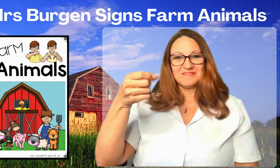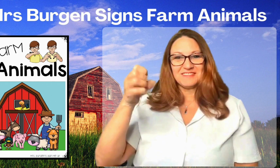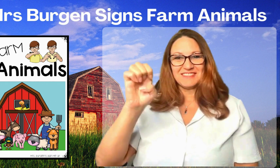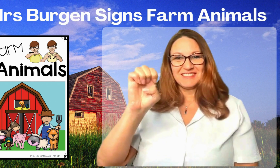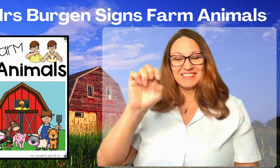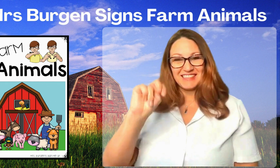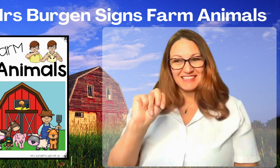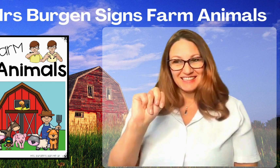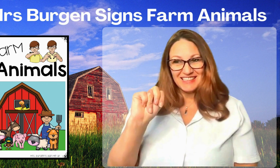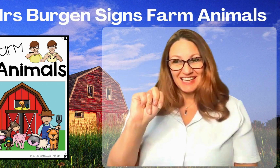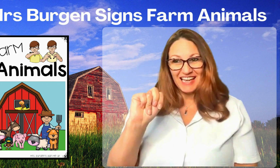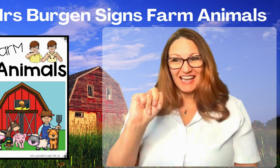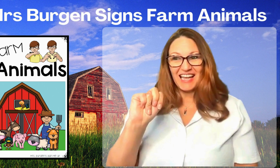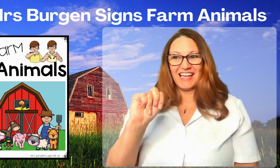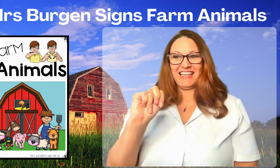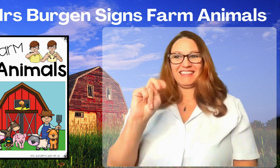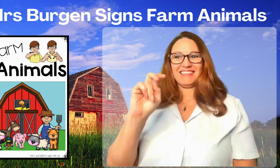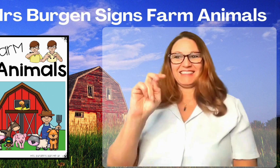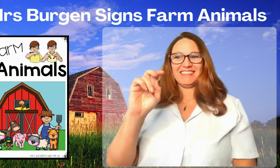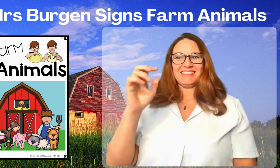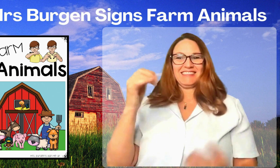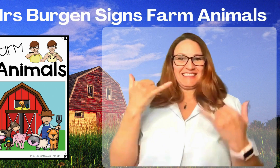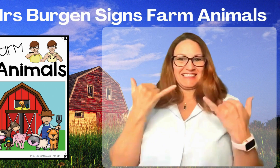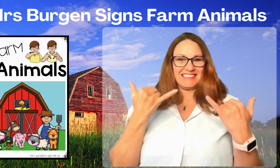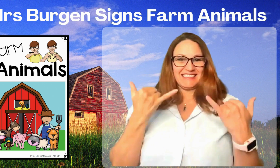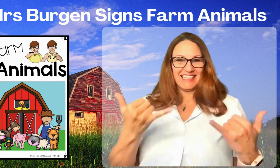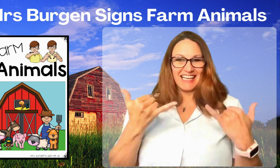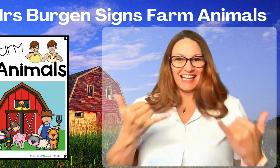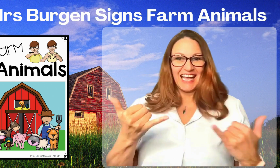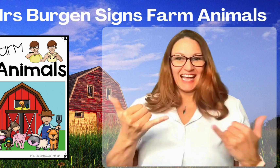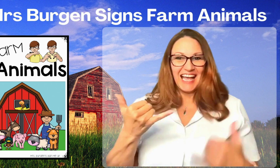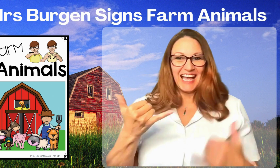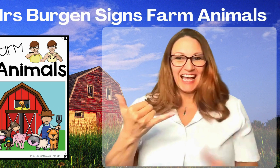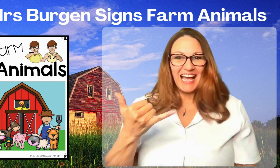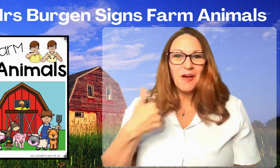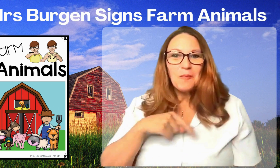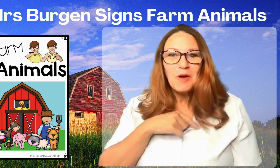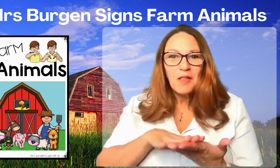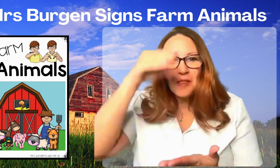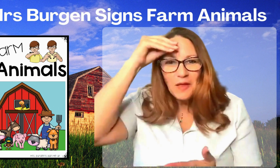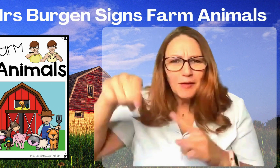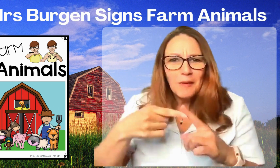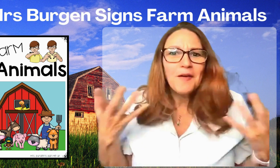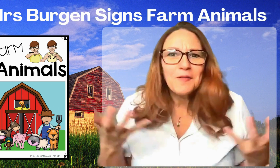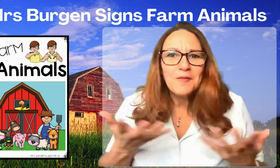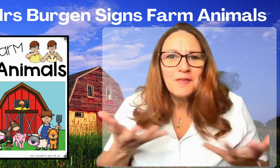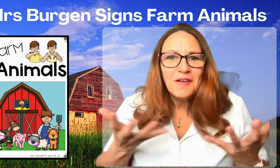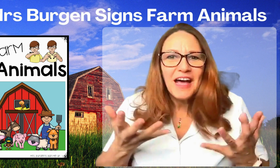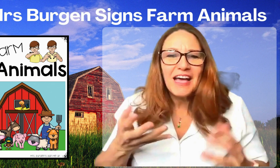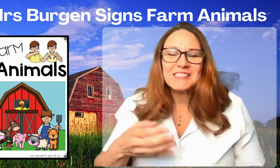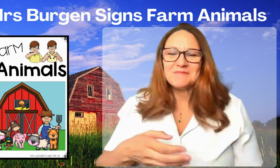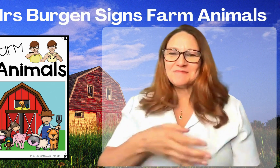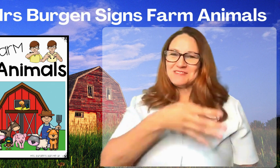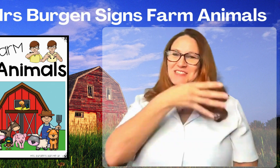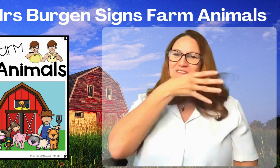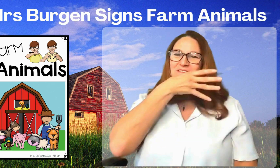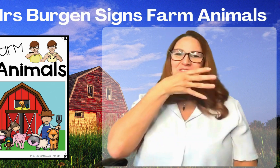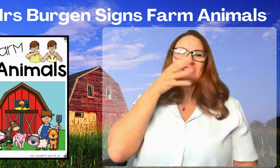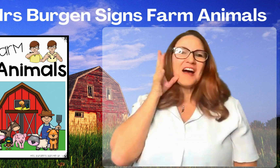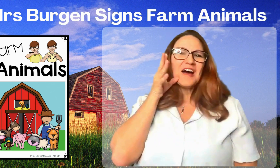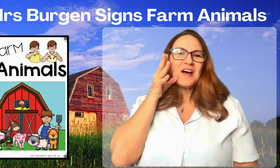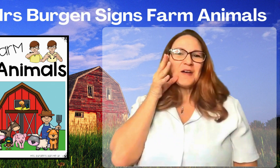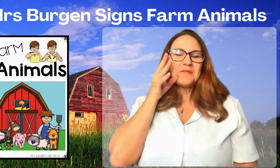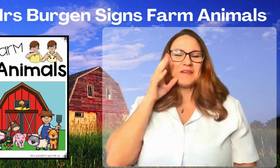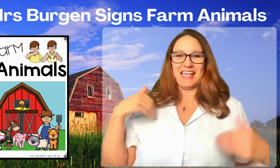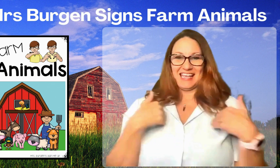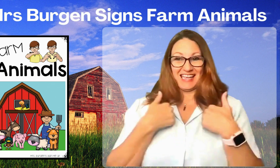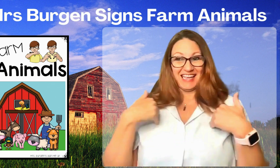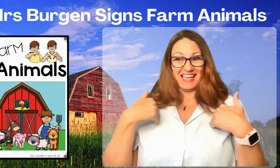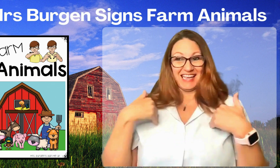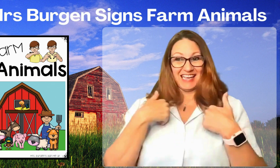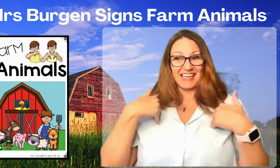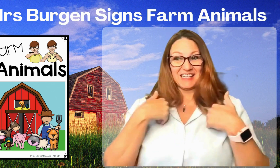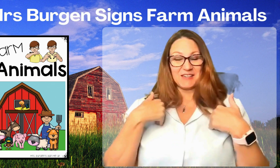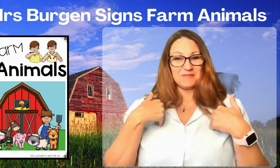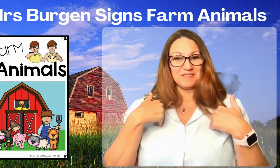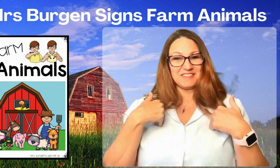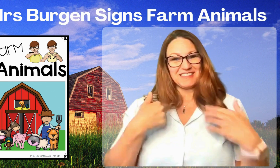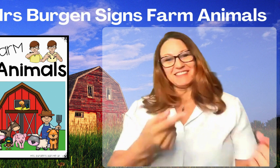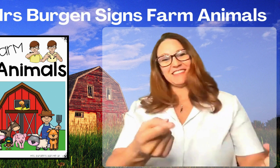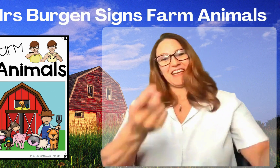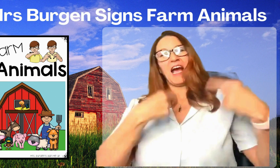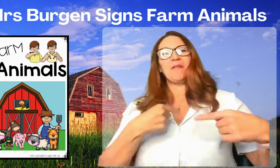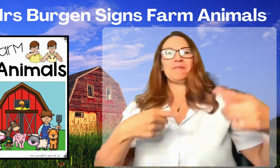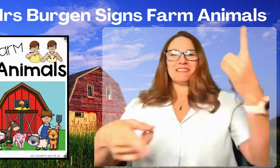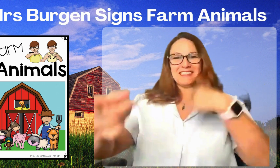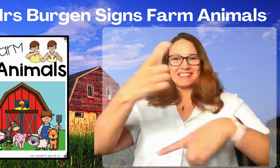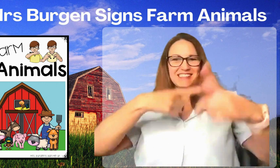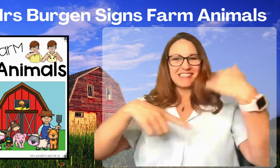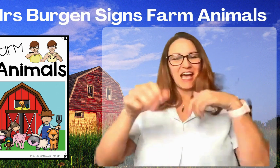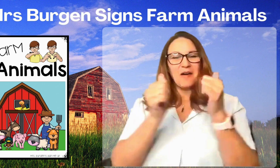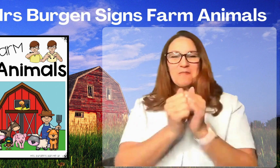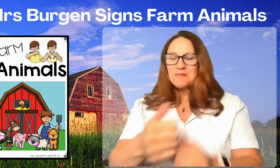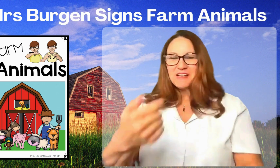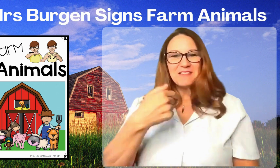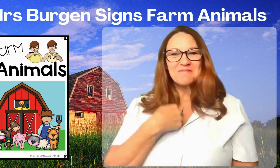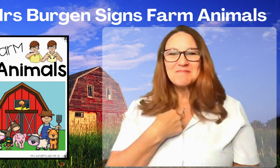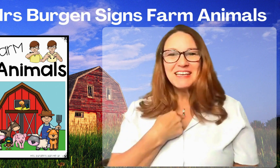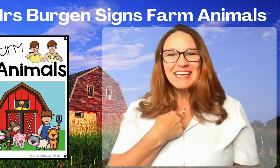Burgen today we will learn about farm animals come sign with me